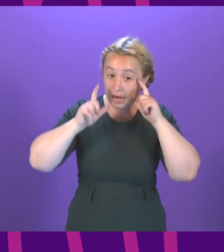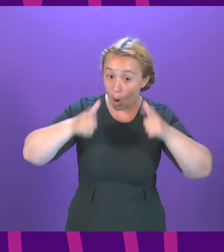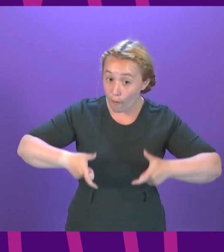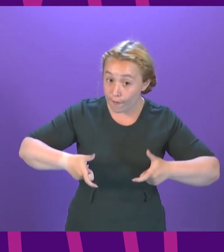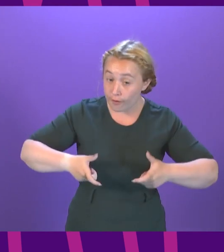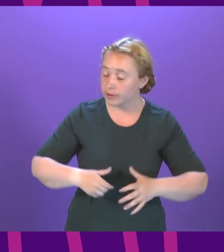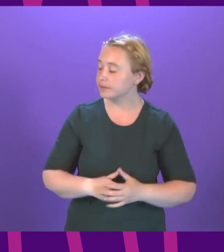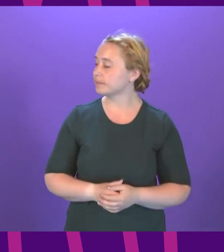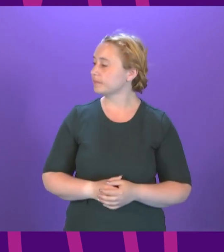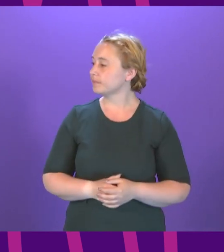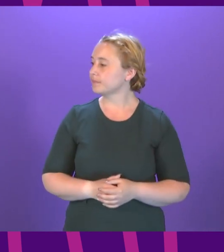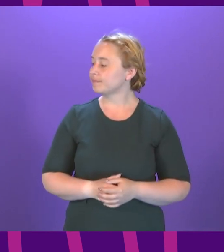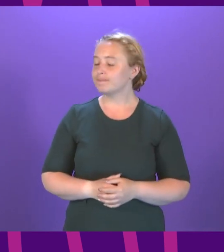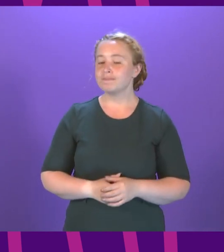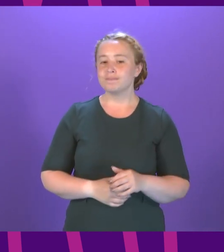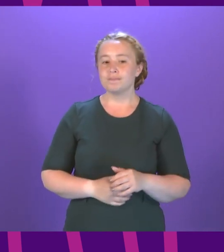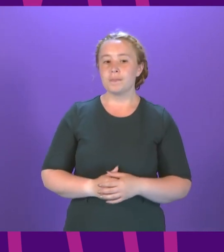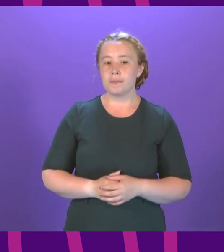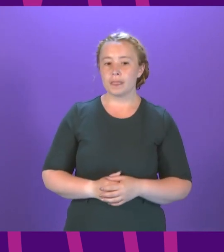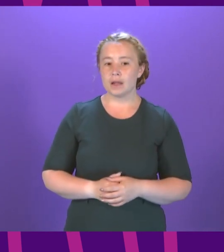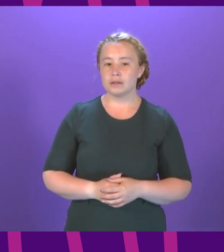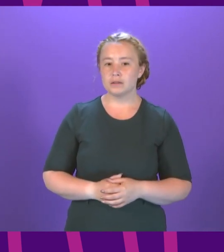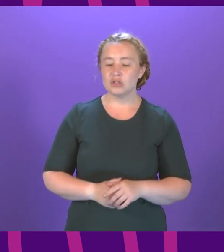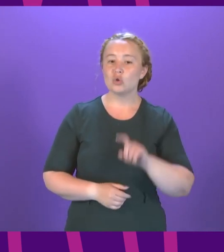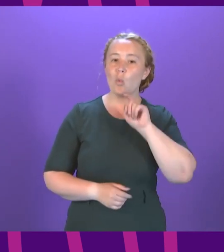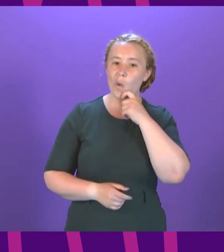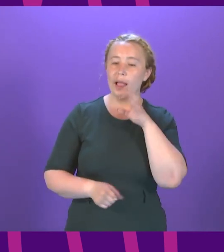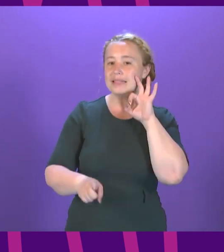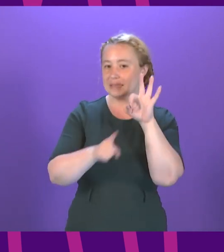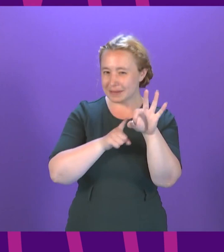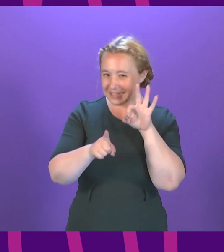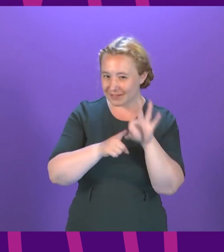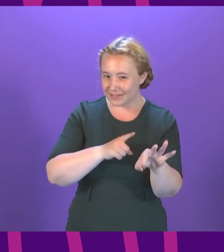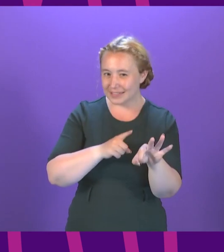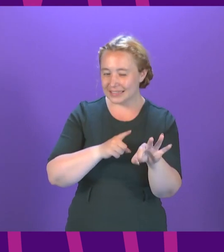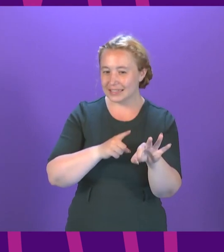I will come back to Stephen Kerr with the specific answer on the exact legal position,